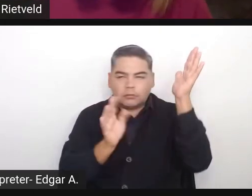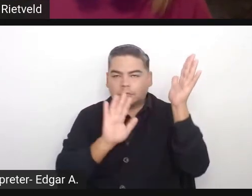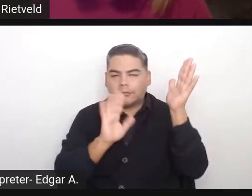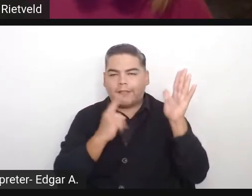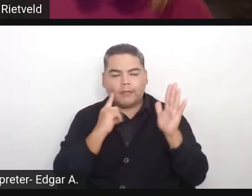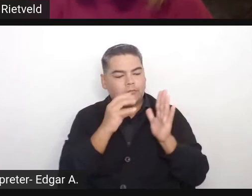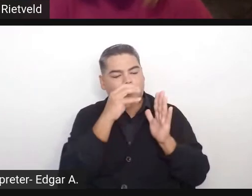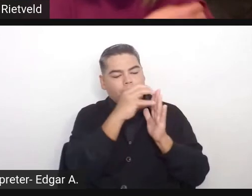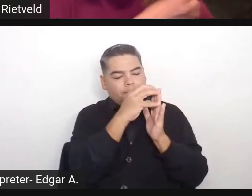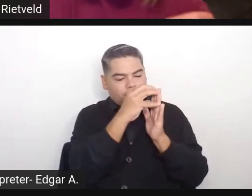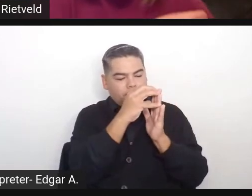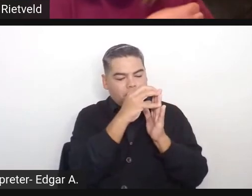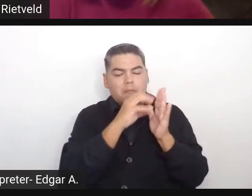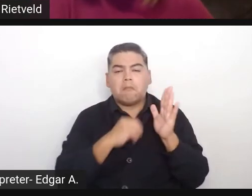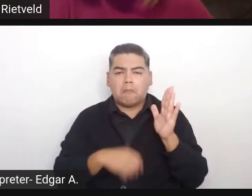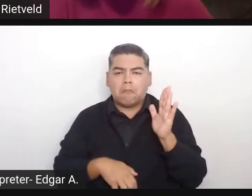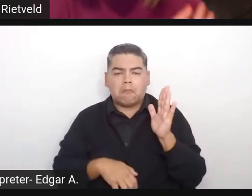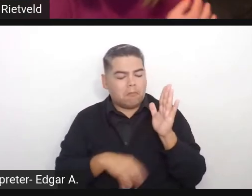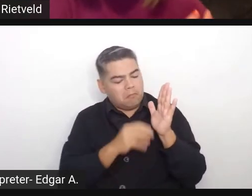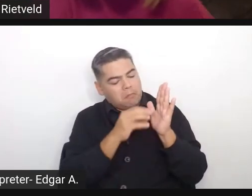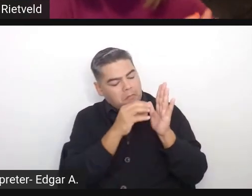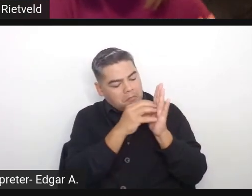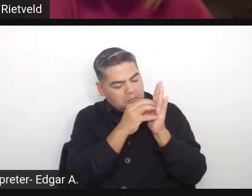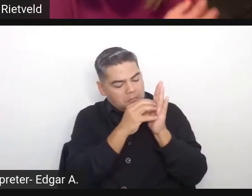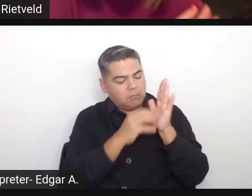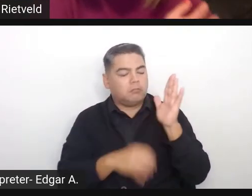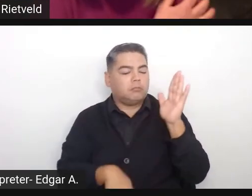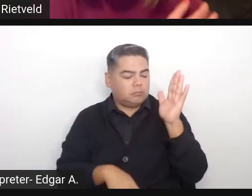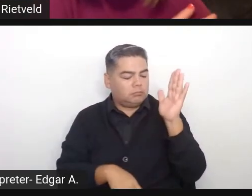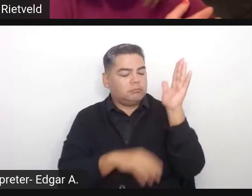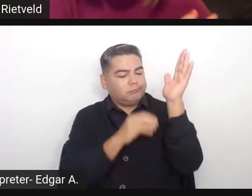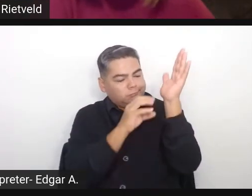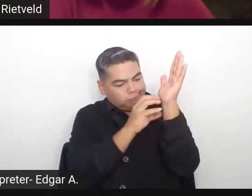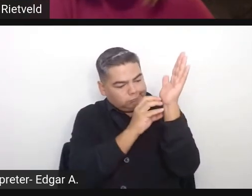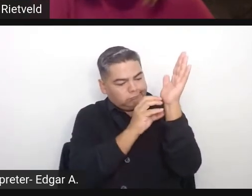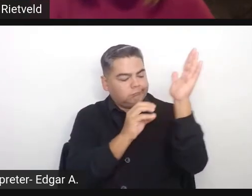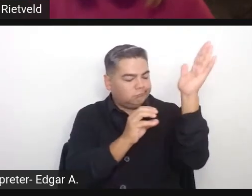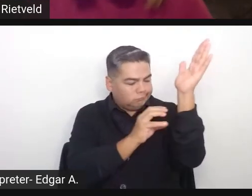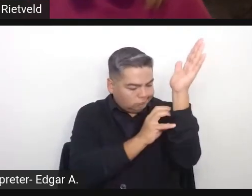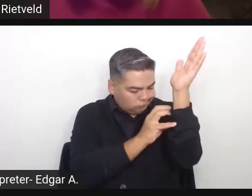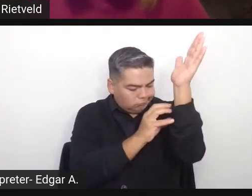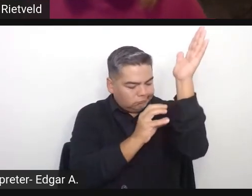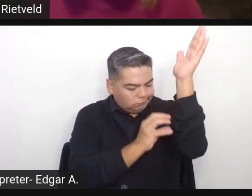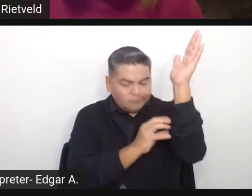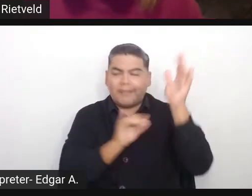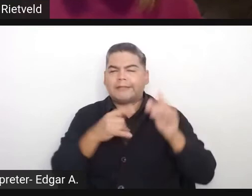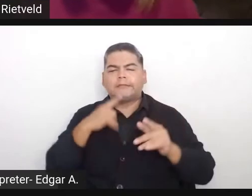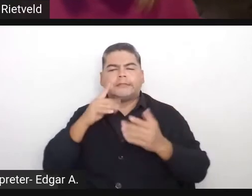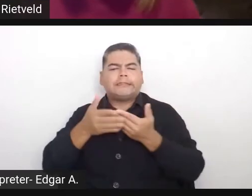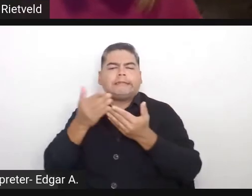and people have a better overview, its usability